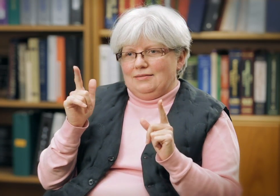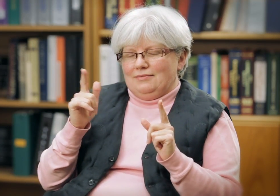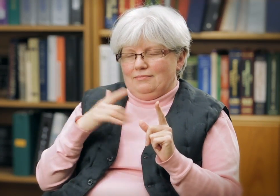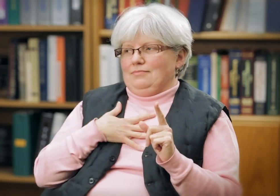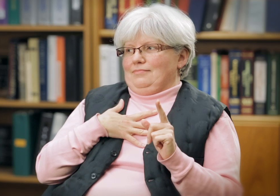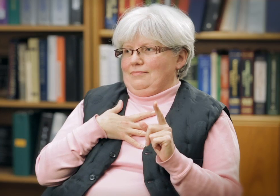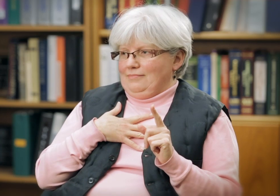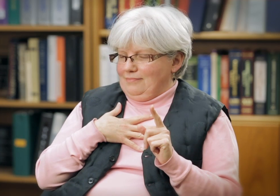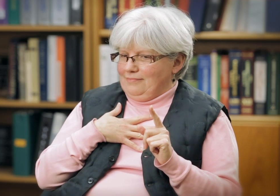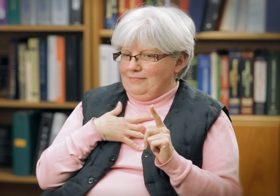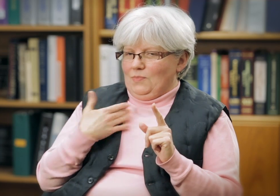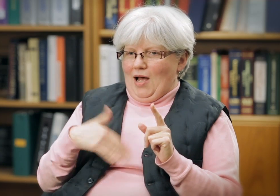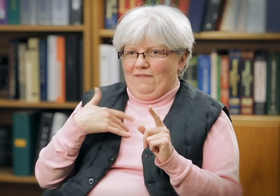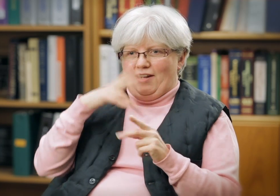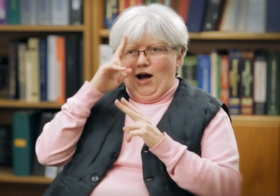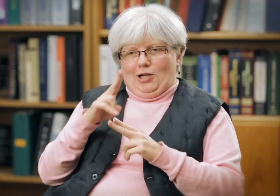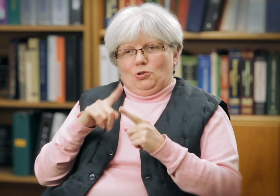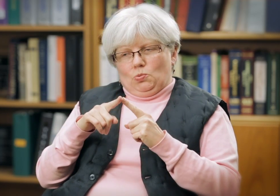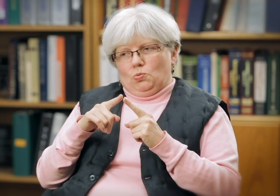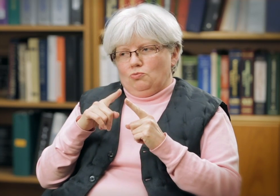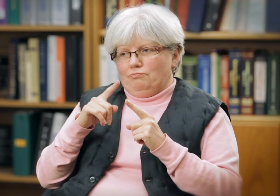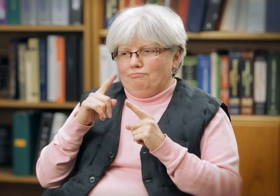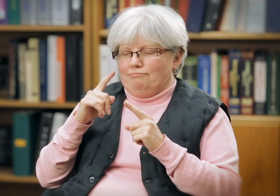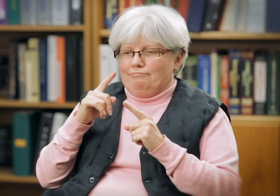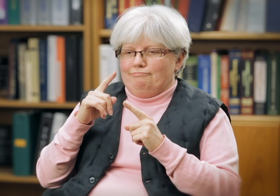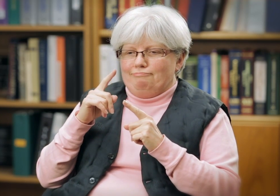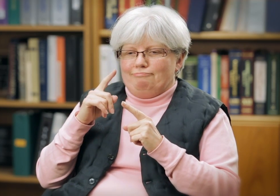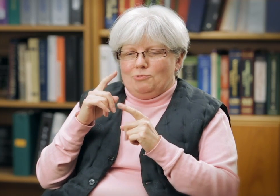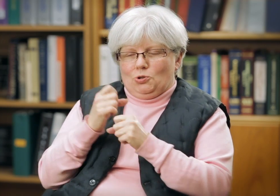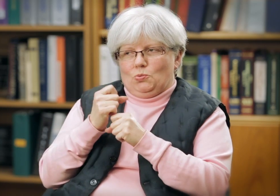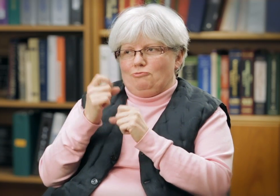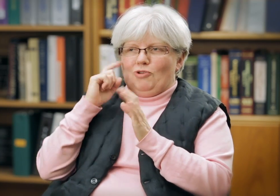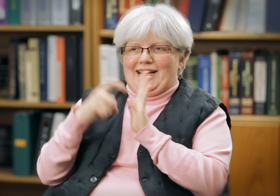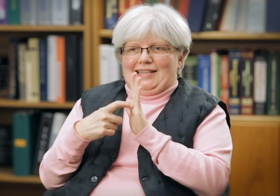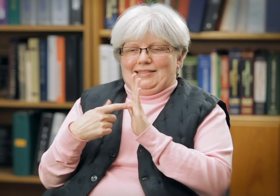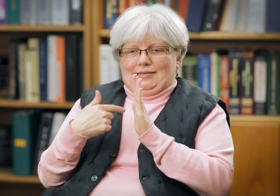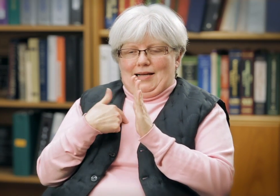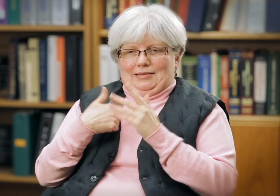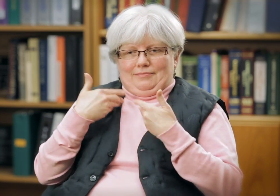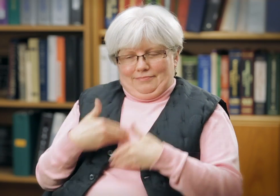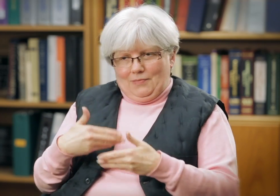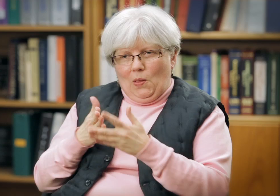nation I was totally surprised. I just felt so honored to be recognized.